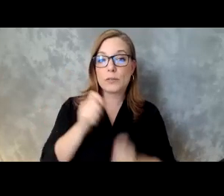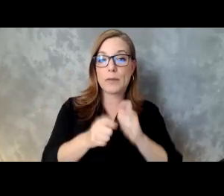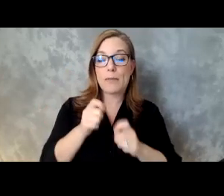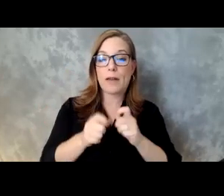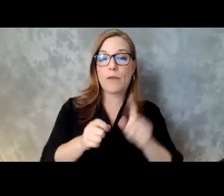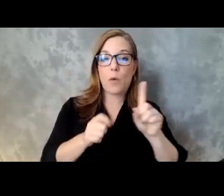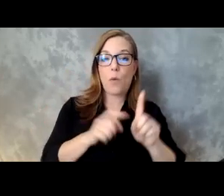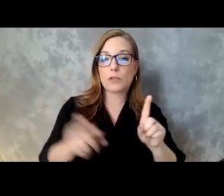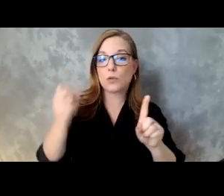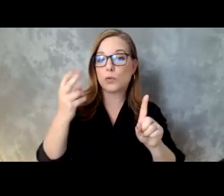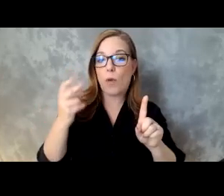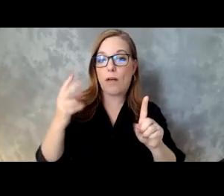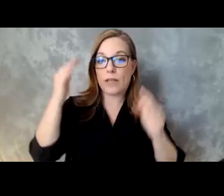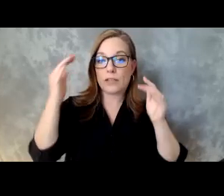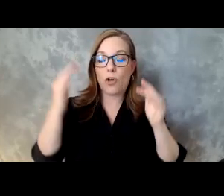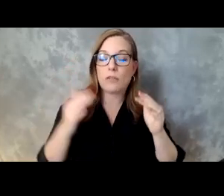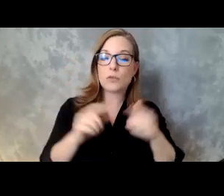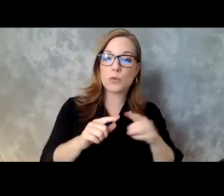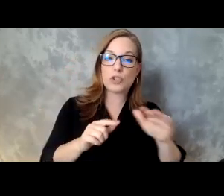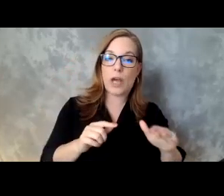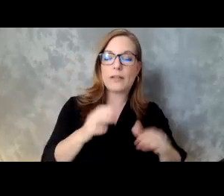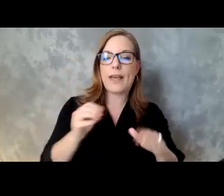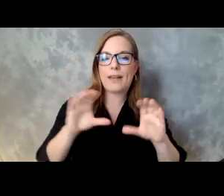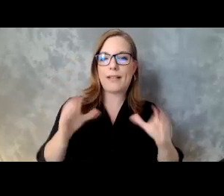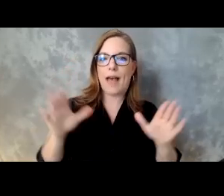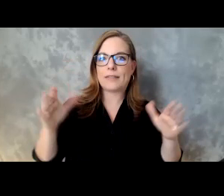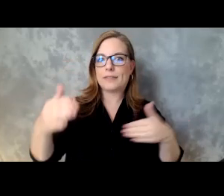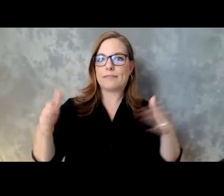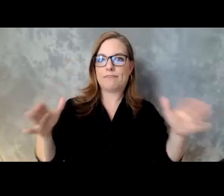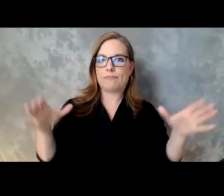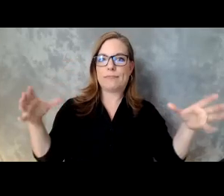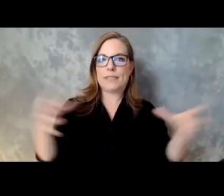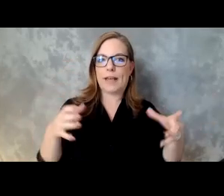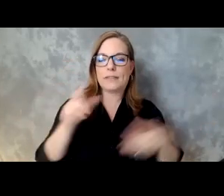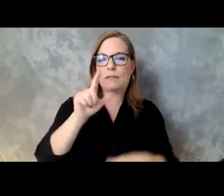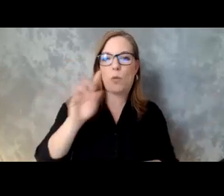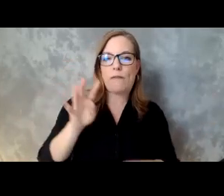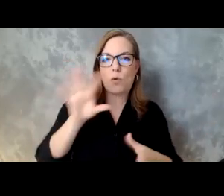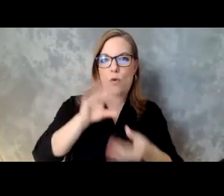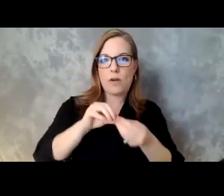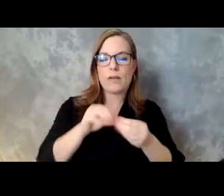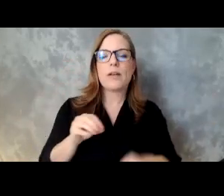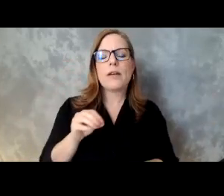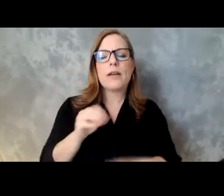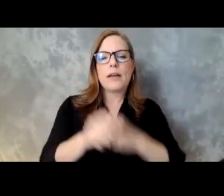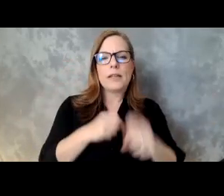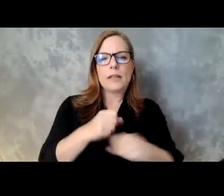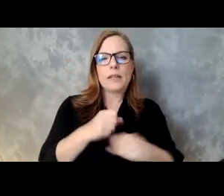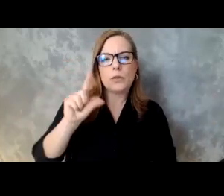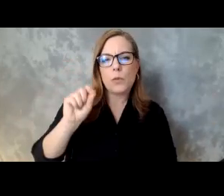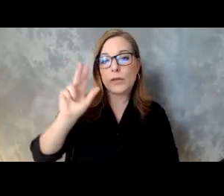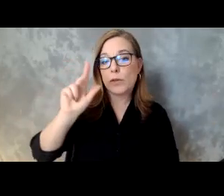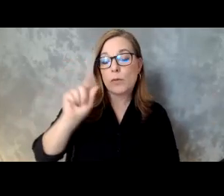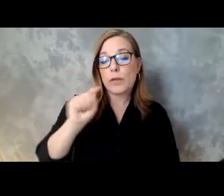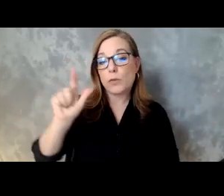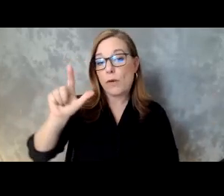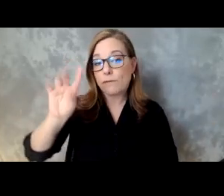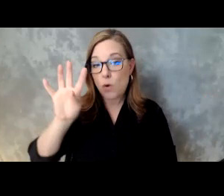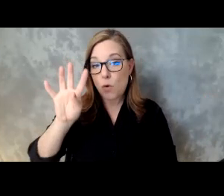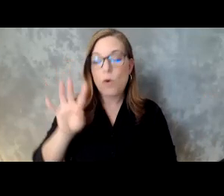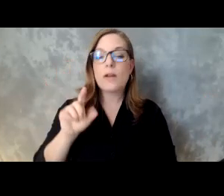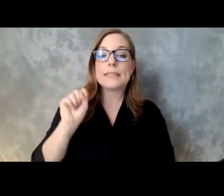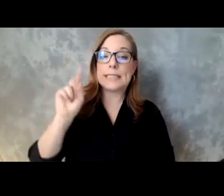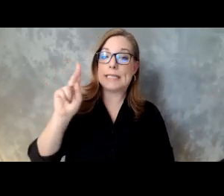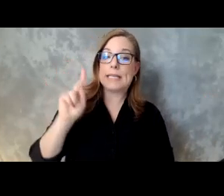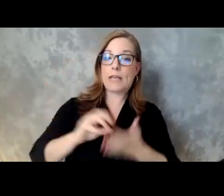adult to child ratio and a class size of 24. In 2023–24 TK students are eligible if they